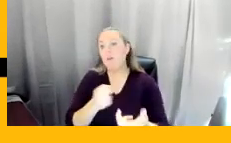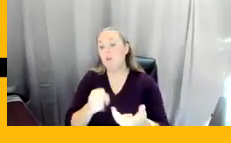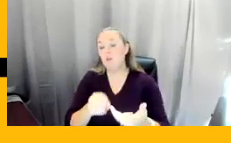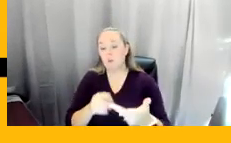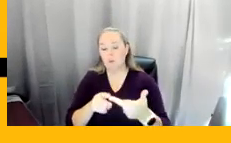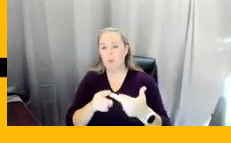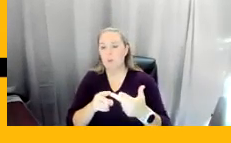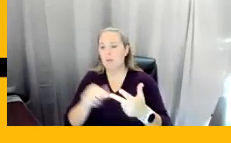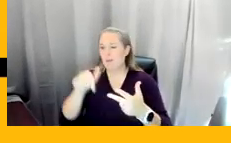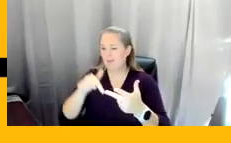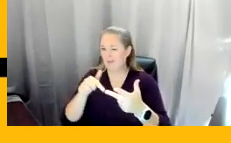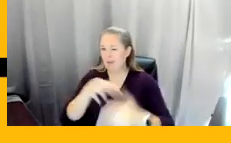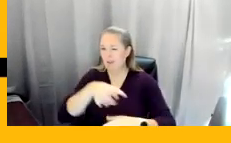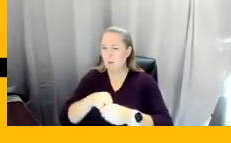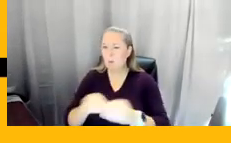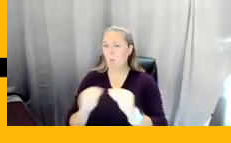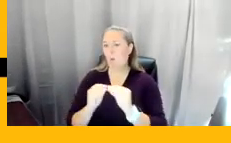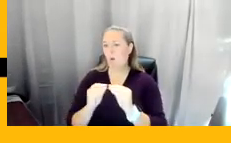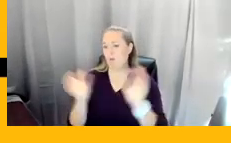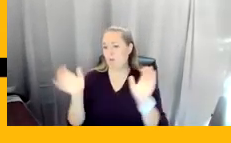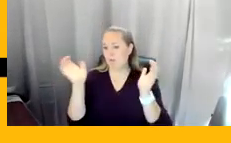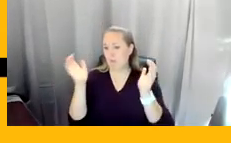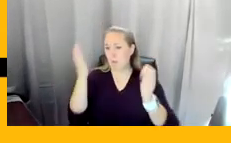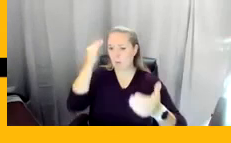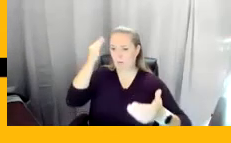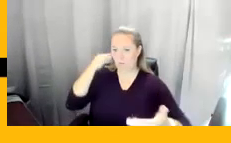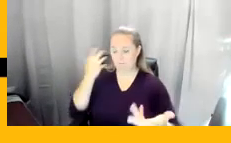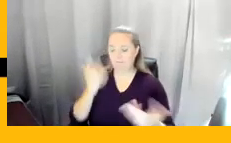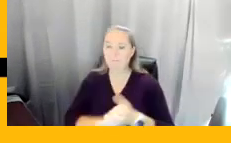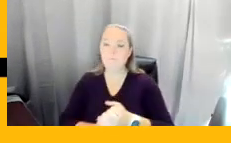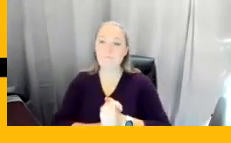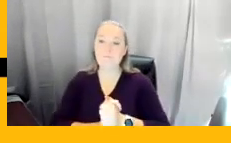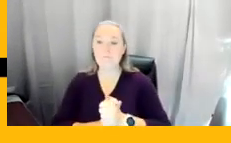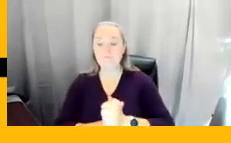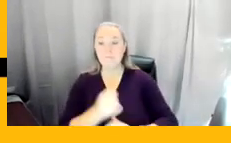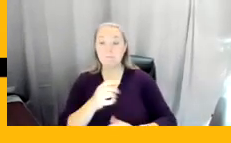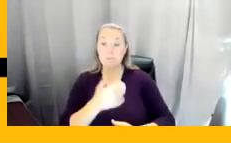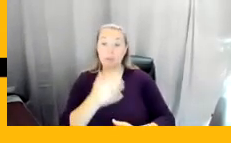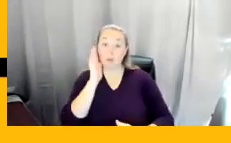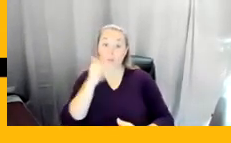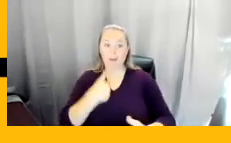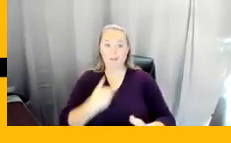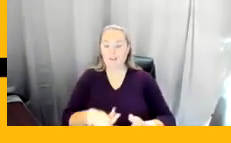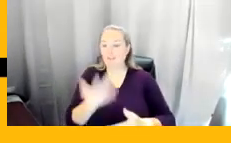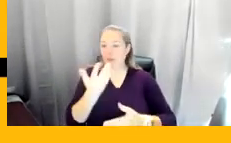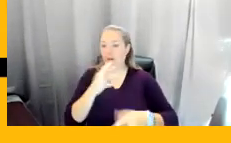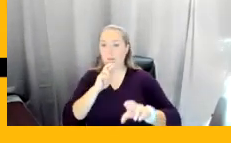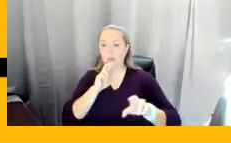ROUND OF THE LEVY THAT INCLUDES SENIORS EXPLICITLY. IT REPRESENTED